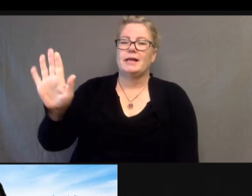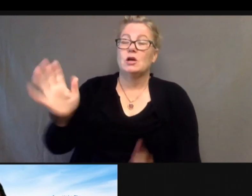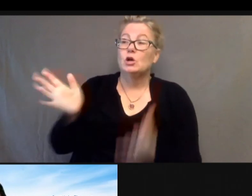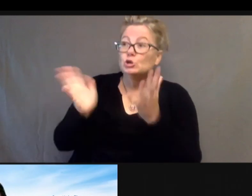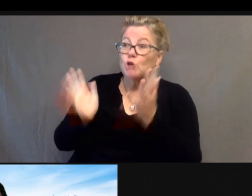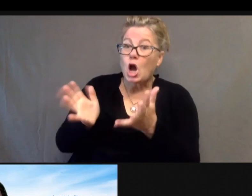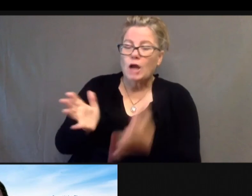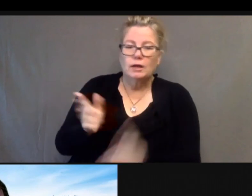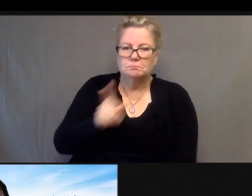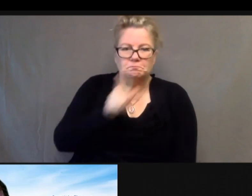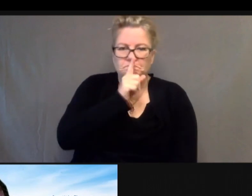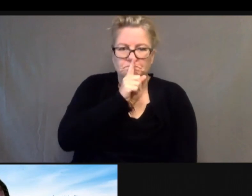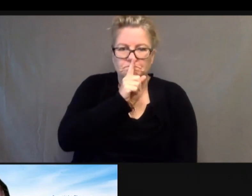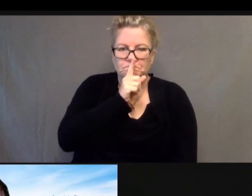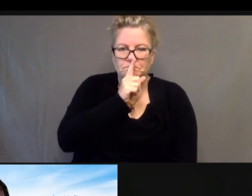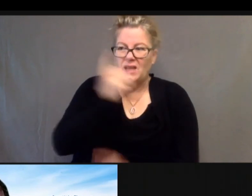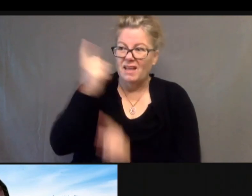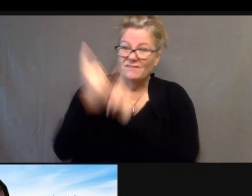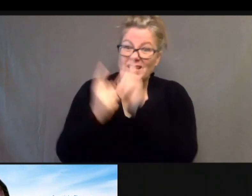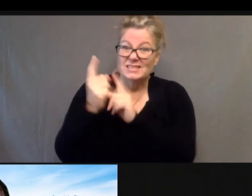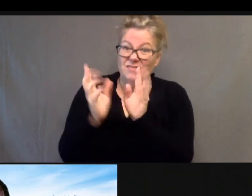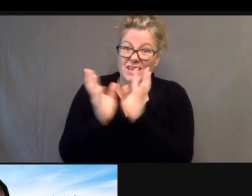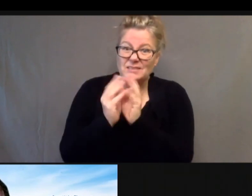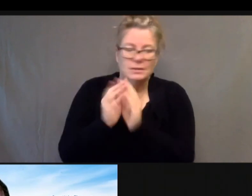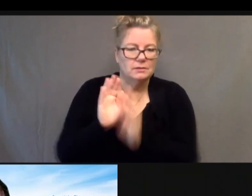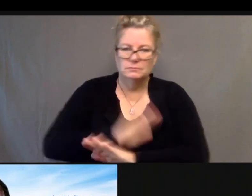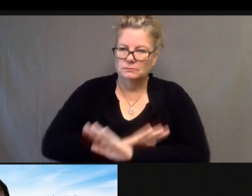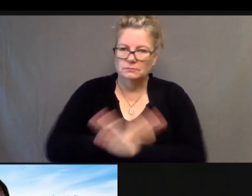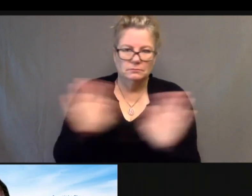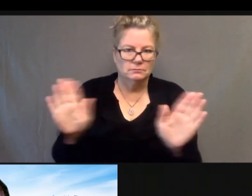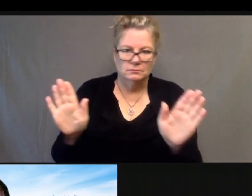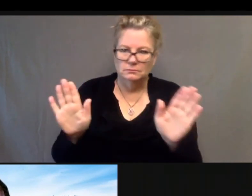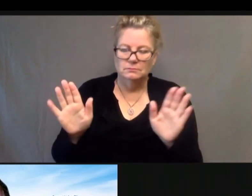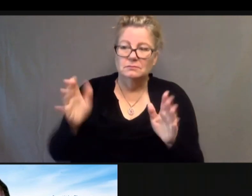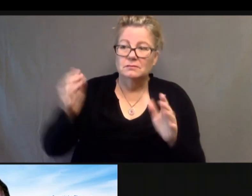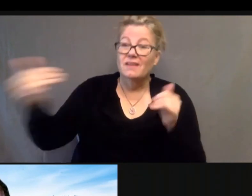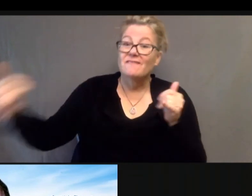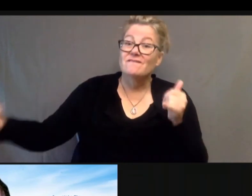meetings, face-to-face meetings that people have and the telephone conversations, that's